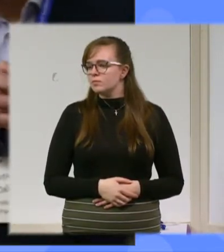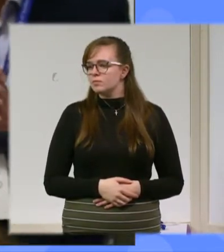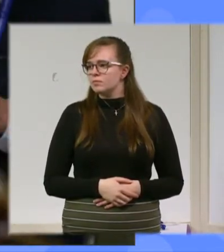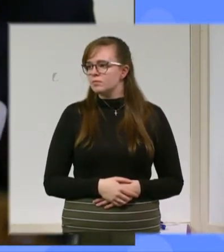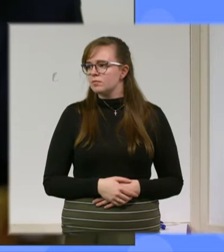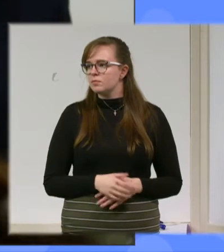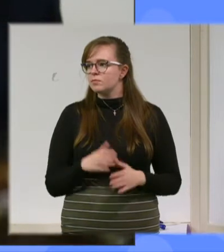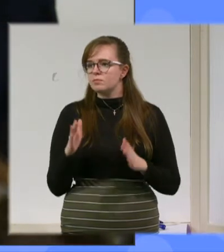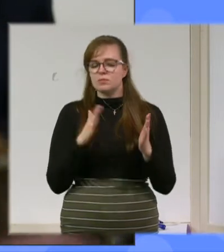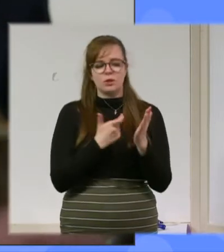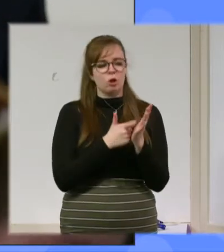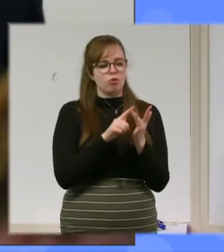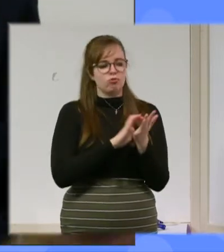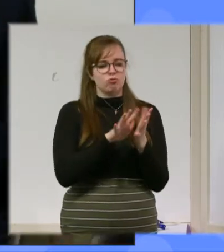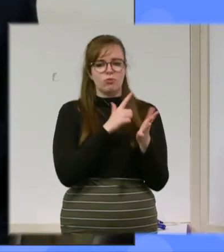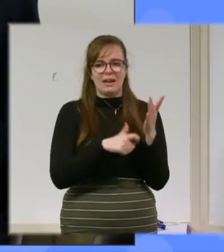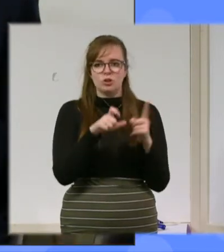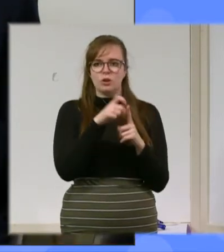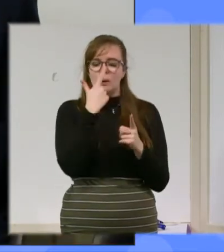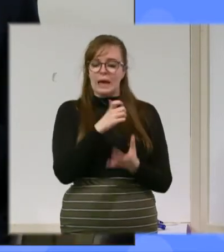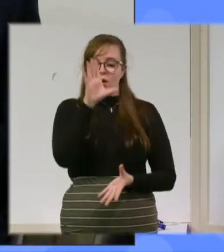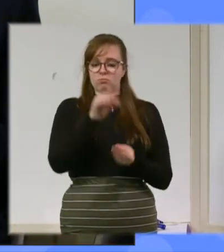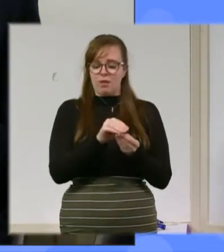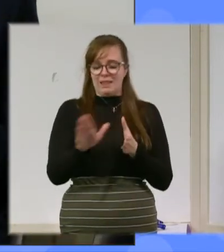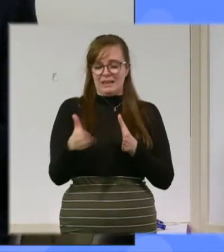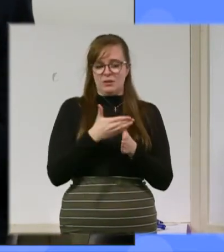include this initial stage of conversation I said at how you see